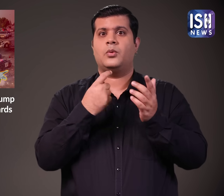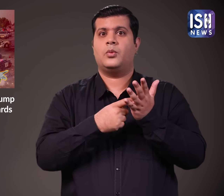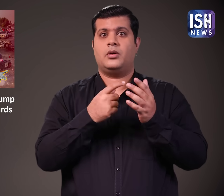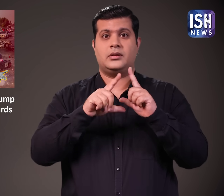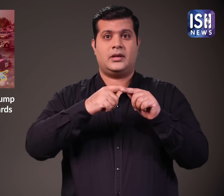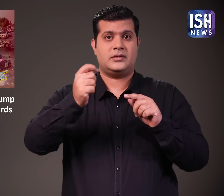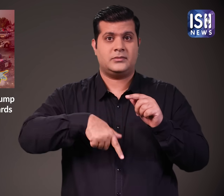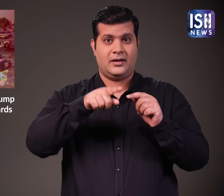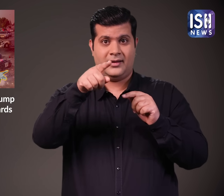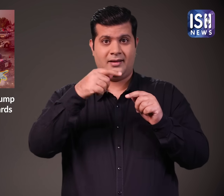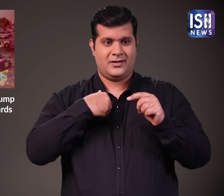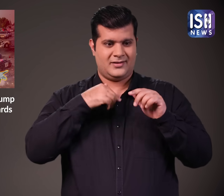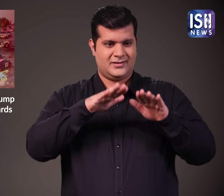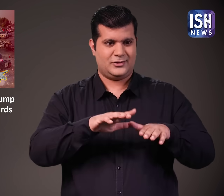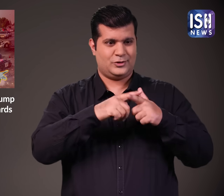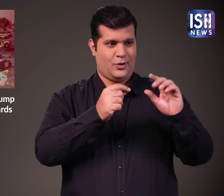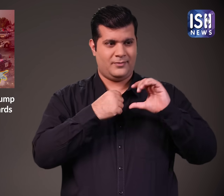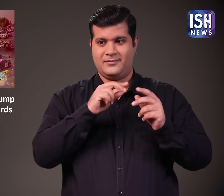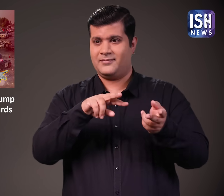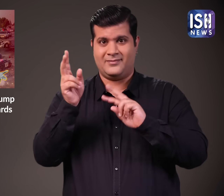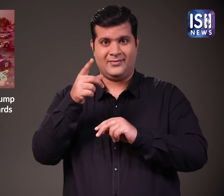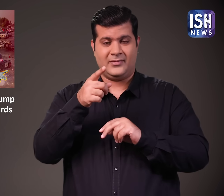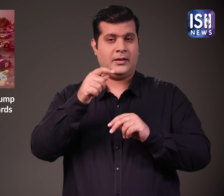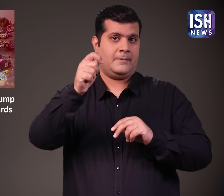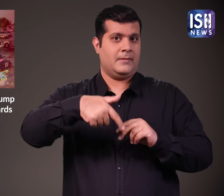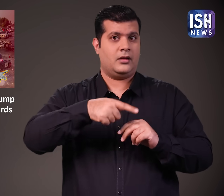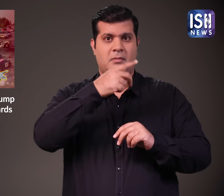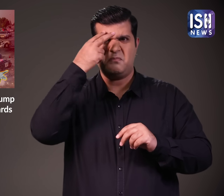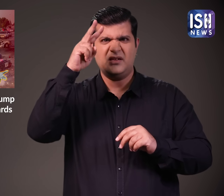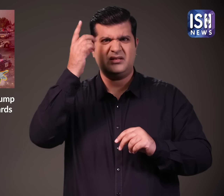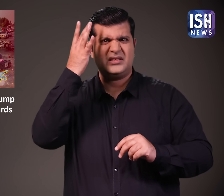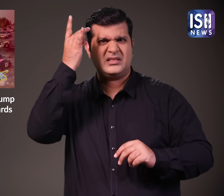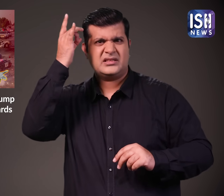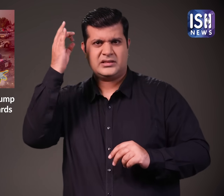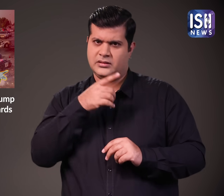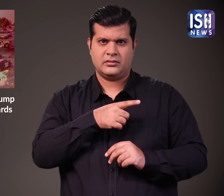people need to pay tax if they remit money from US, which led Mexico in agitation.